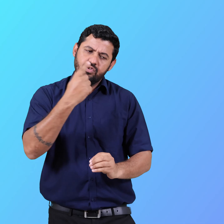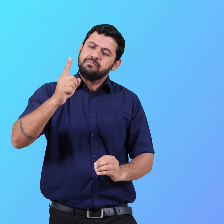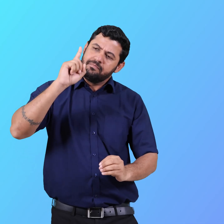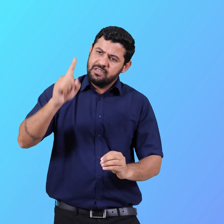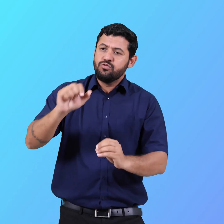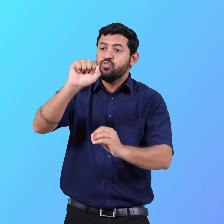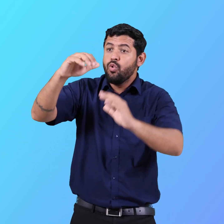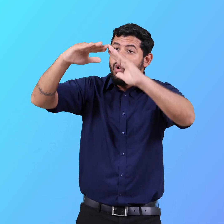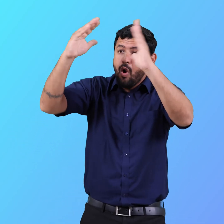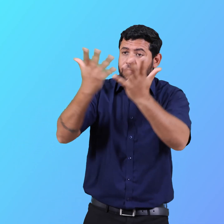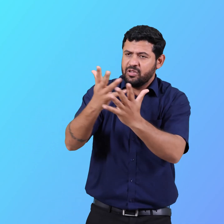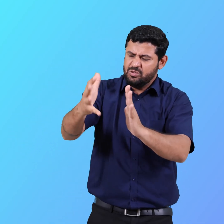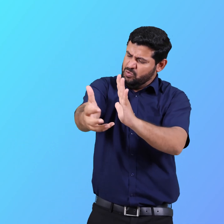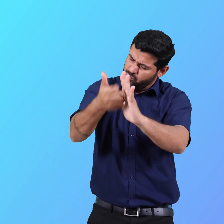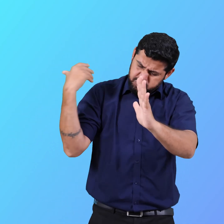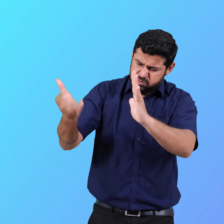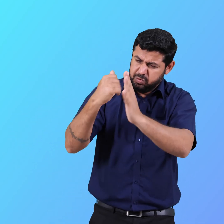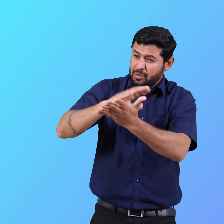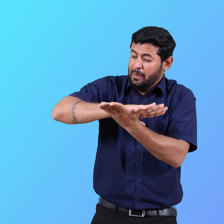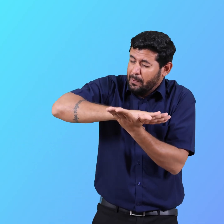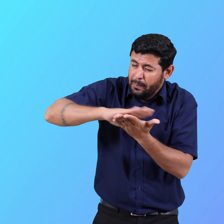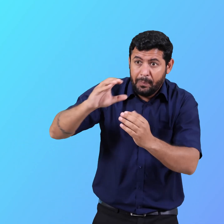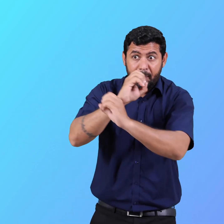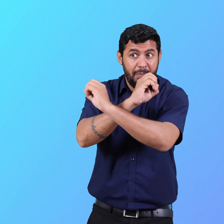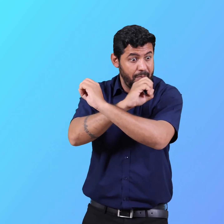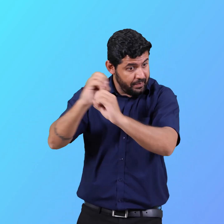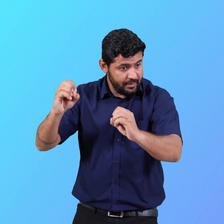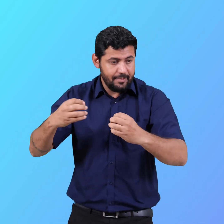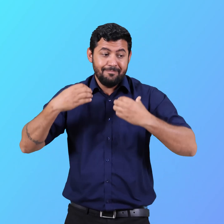After the people have taken everything out of the house, the priest will go in to look at the house.